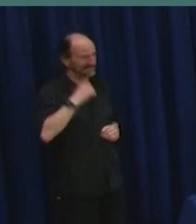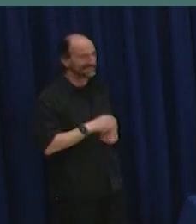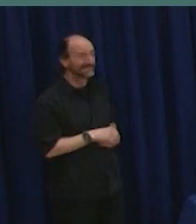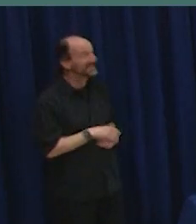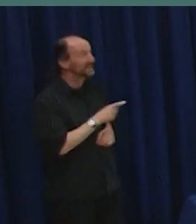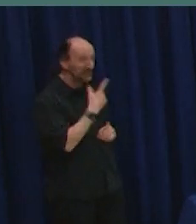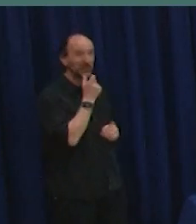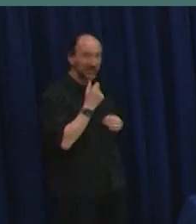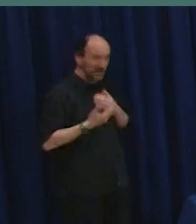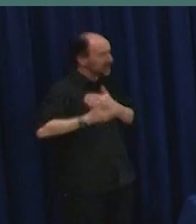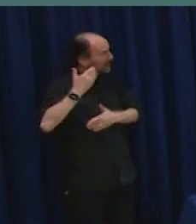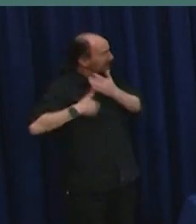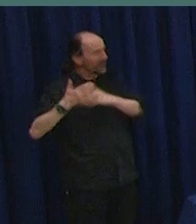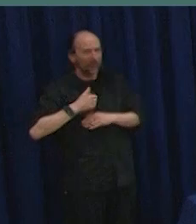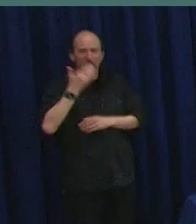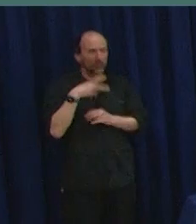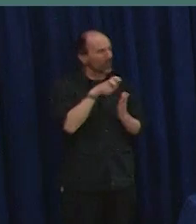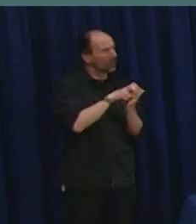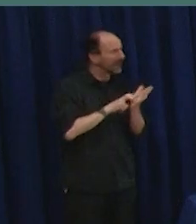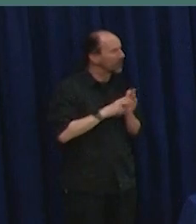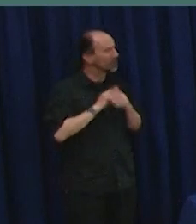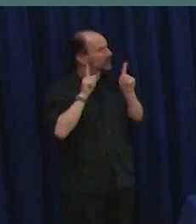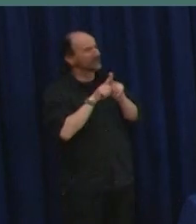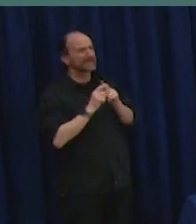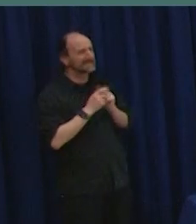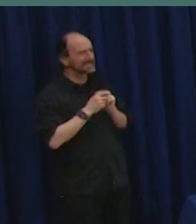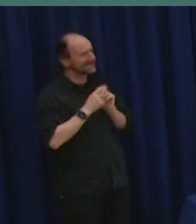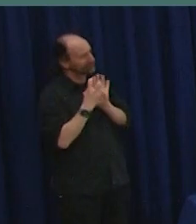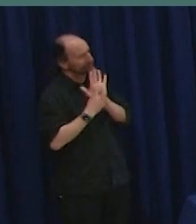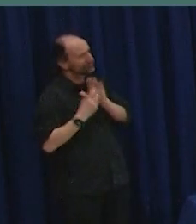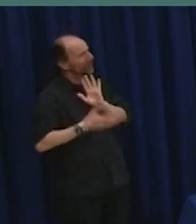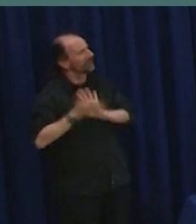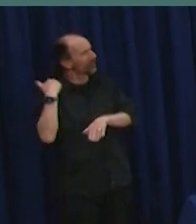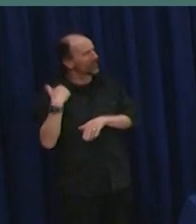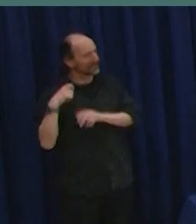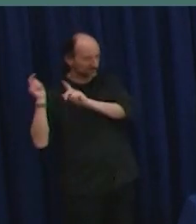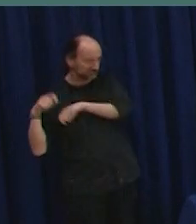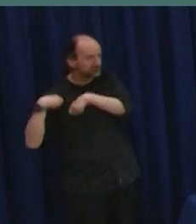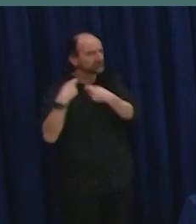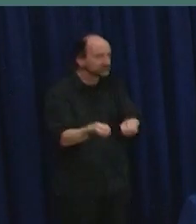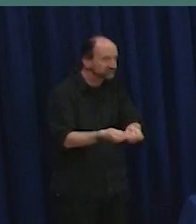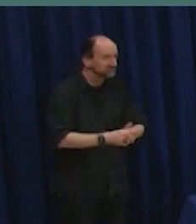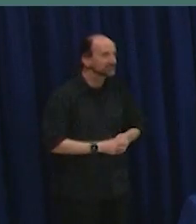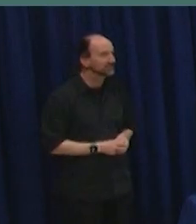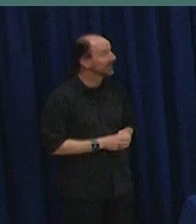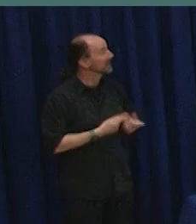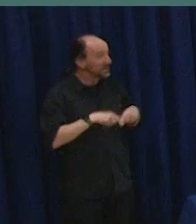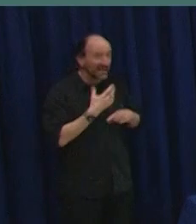school records, work records, uni records. We can do testing, we do lots of complicated computerized